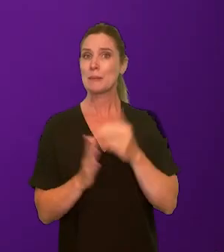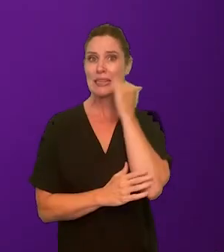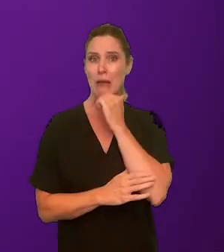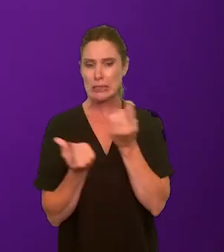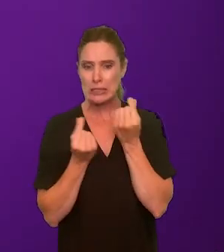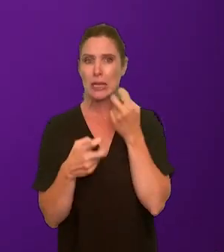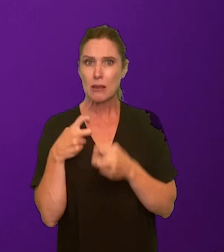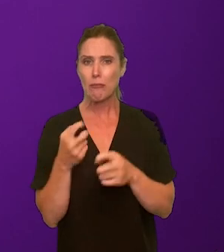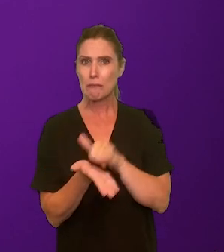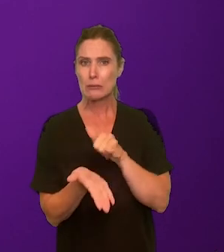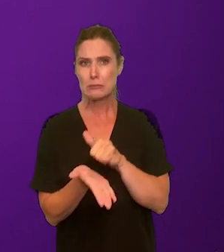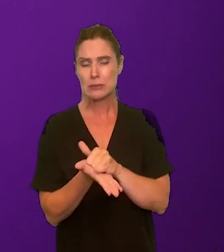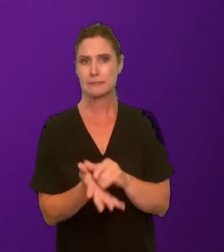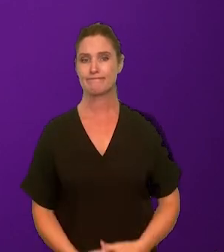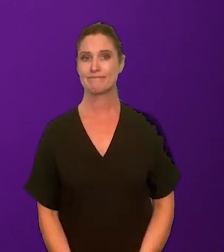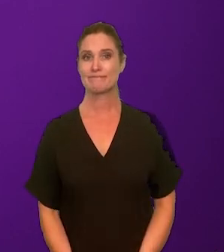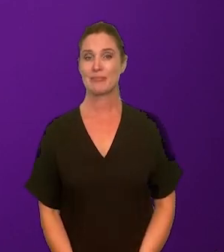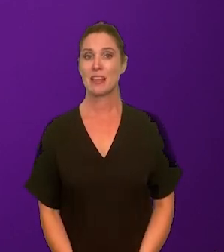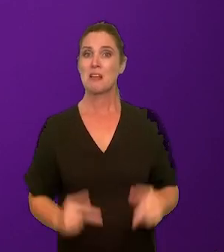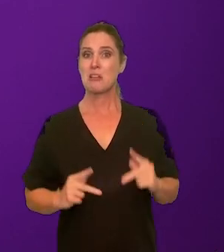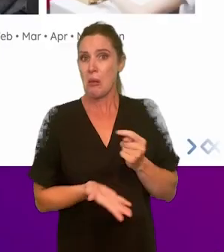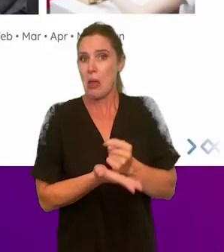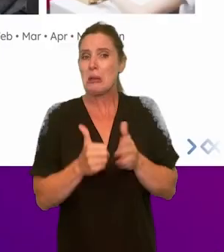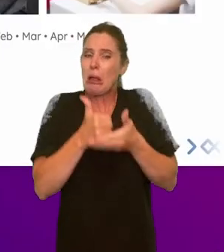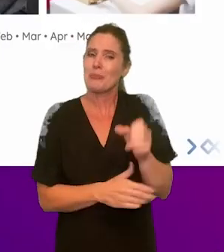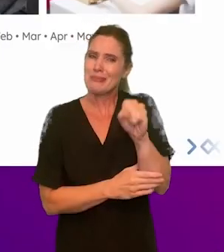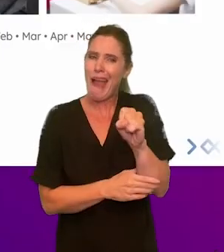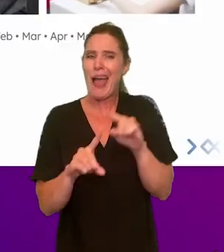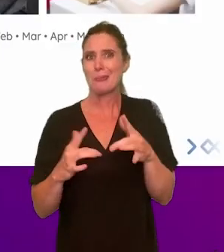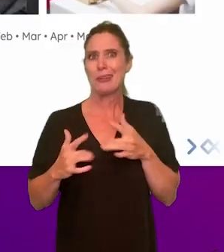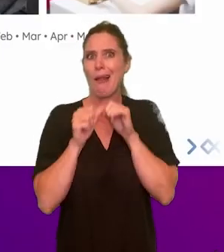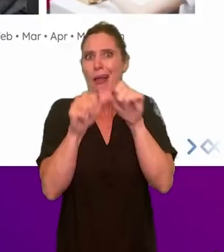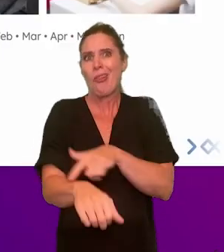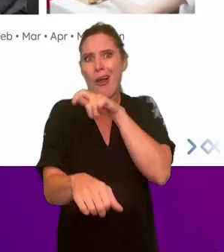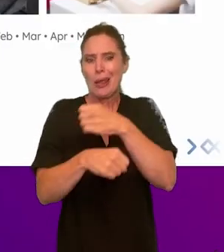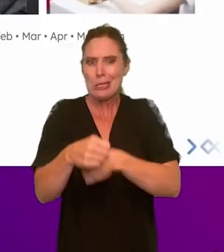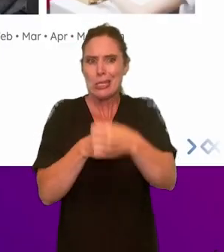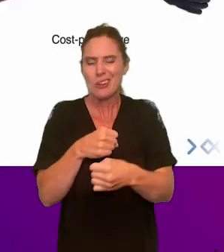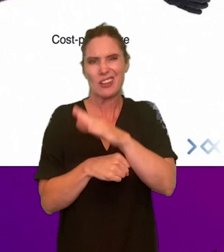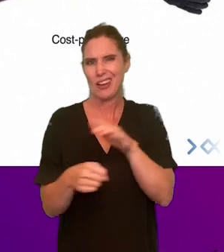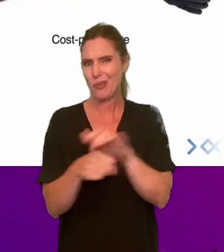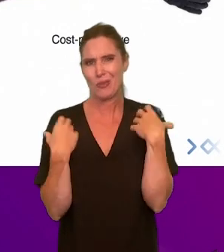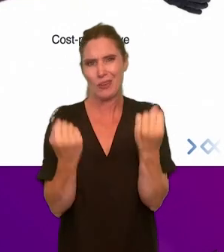Physical therapy can help, but often takes years and won't result in a full recovery. And in the meantime, the adaptive solutions